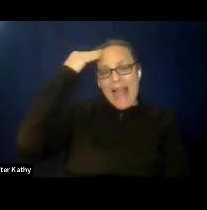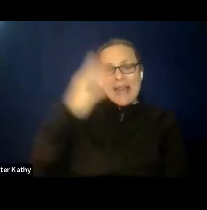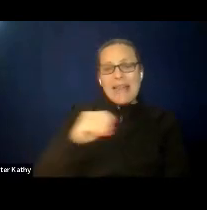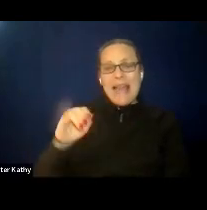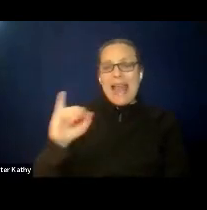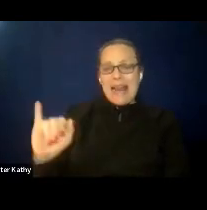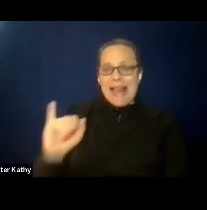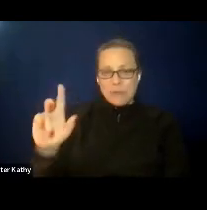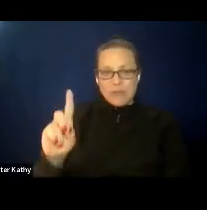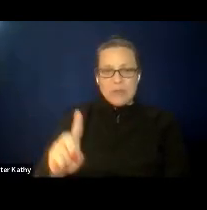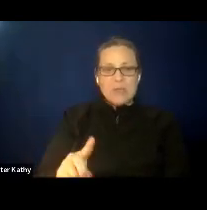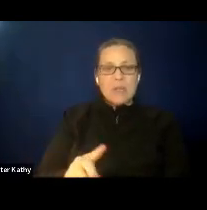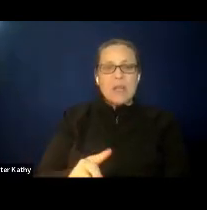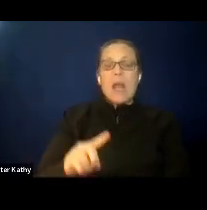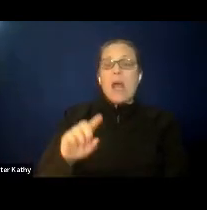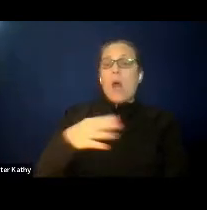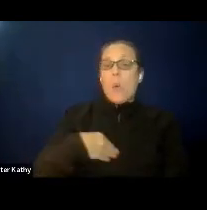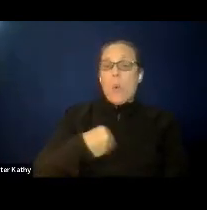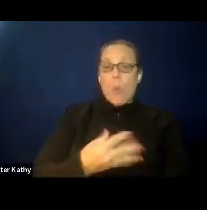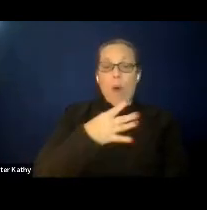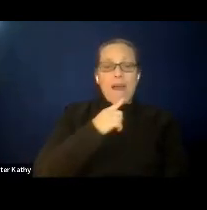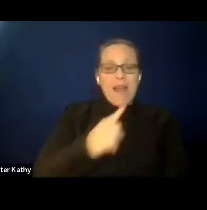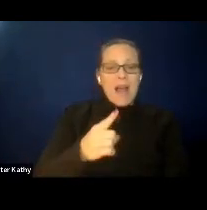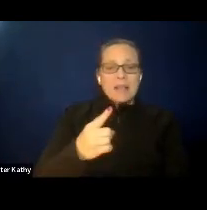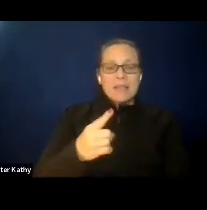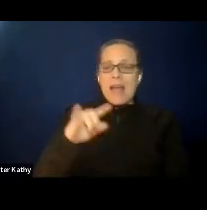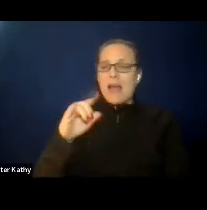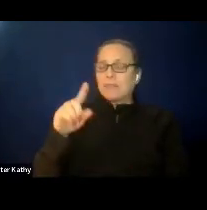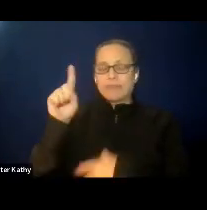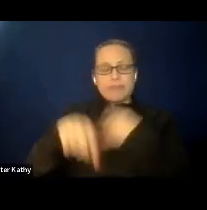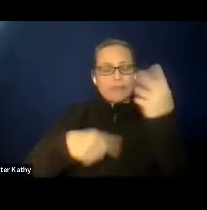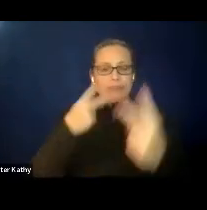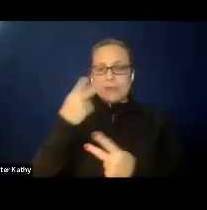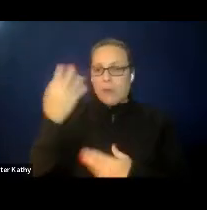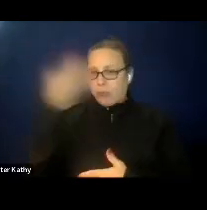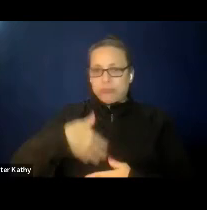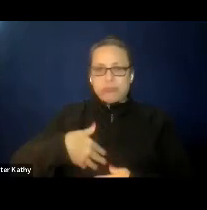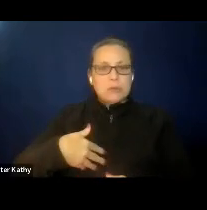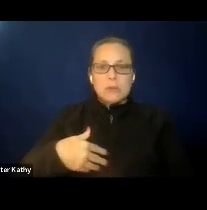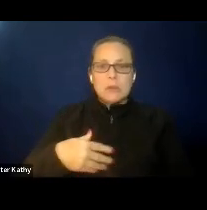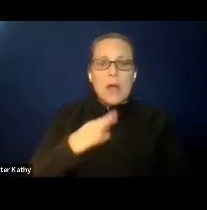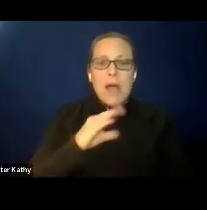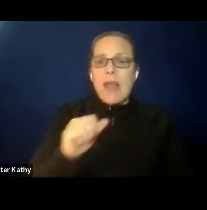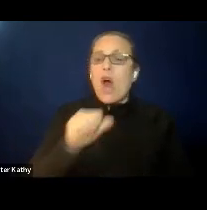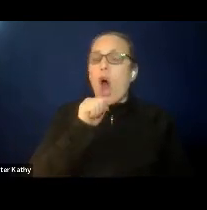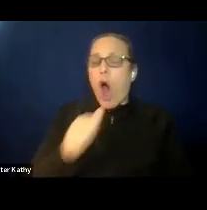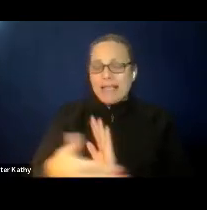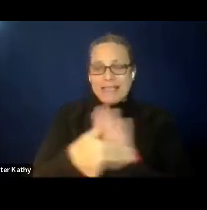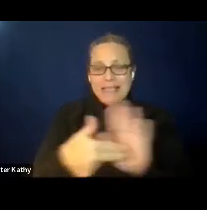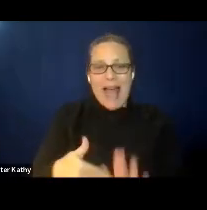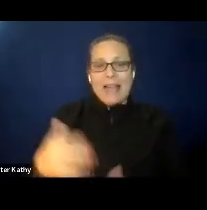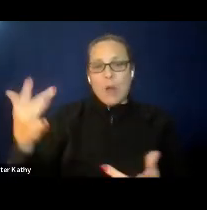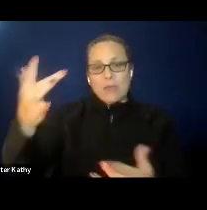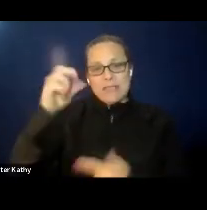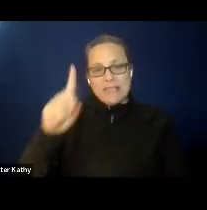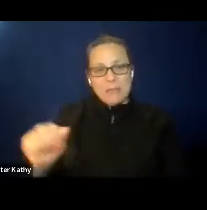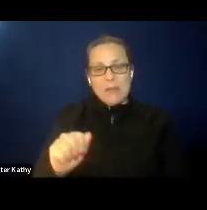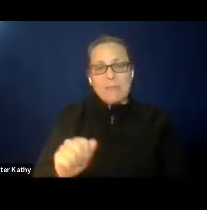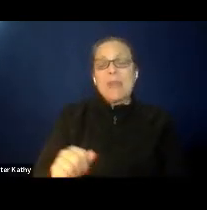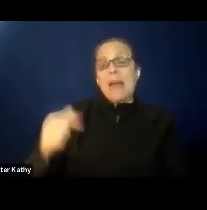And this red stripe here. Yellow representing cognitive and intellectual disabilities and invisible and unconscioused disabilities is this